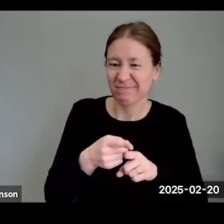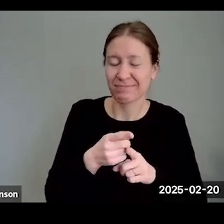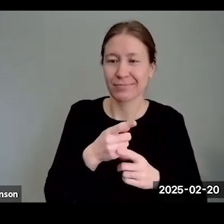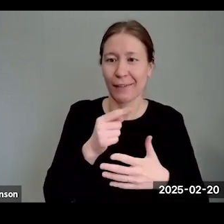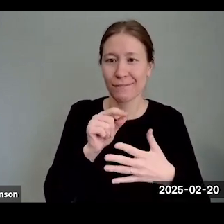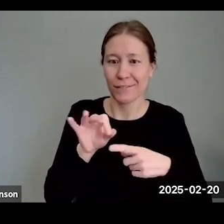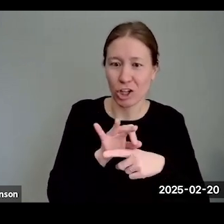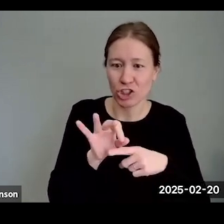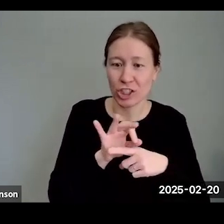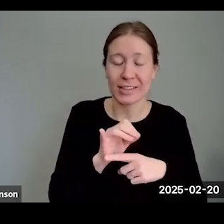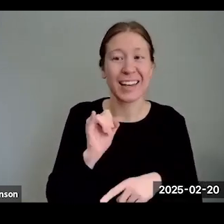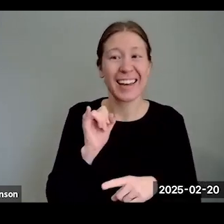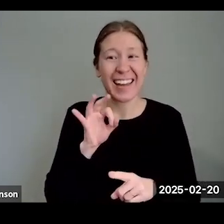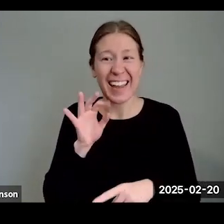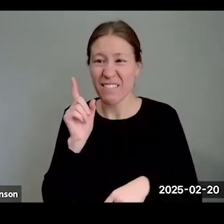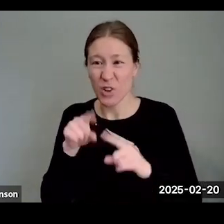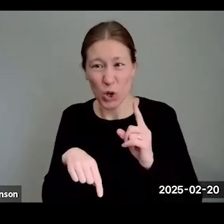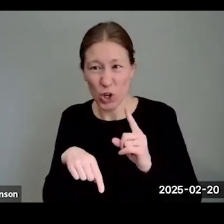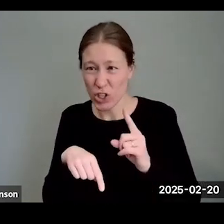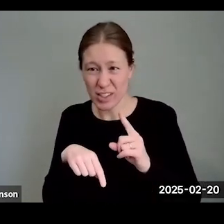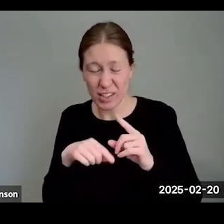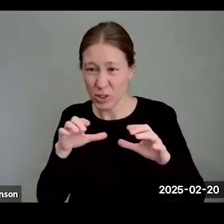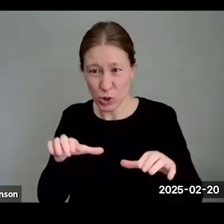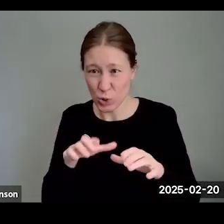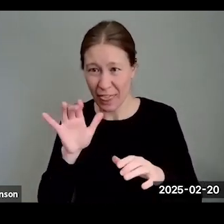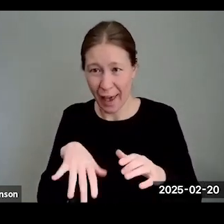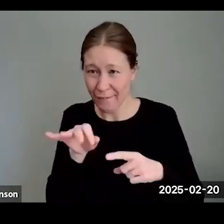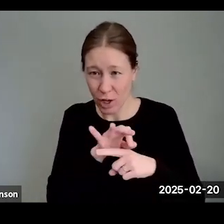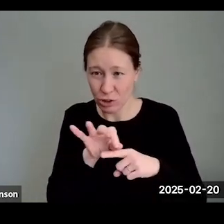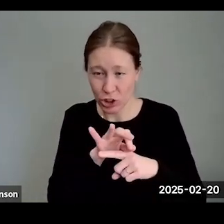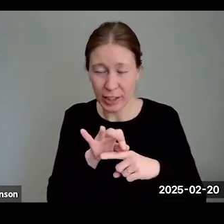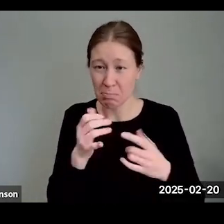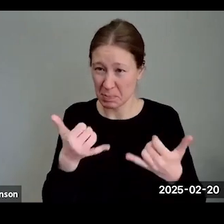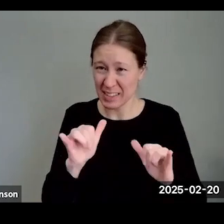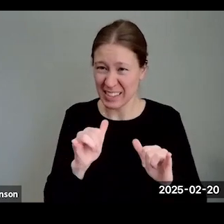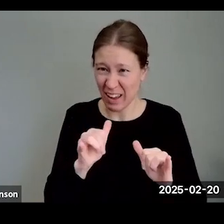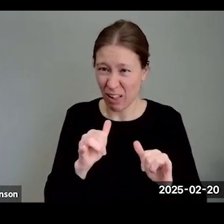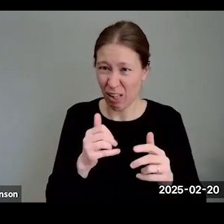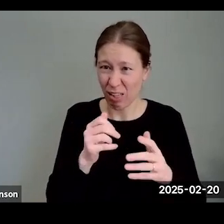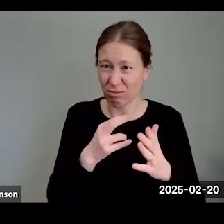if it didn't perform this function? The number of other employees who are available